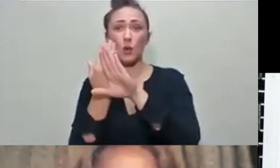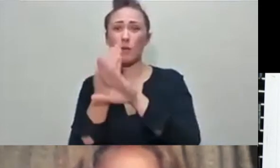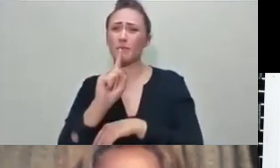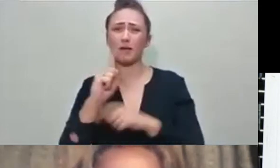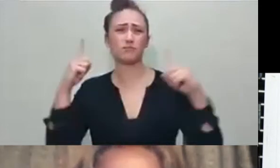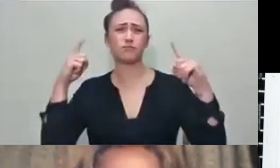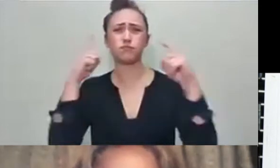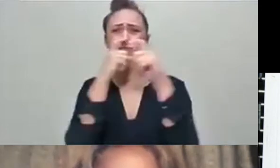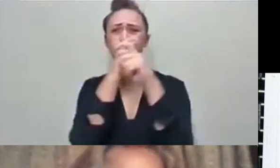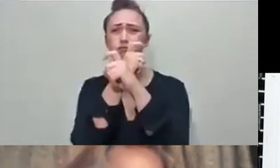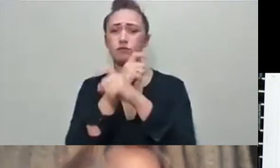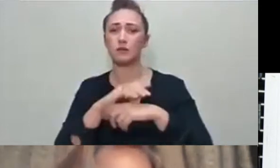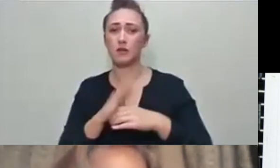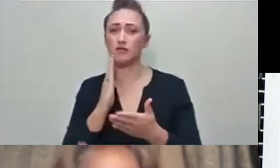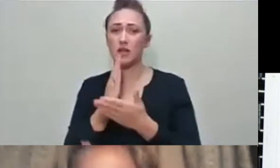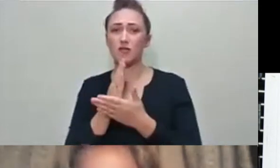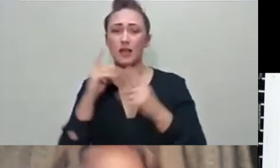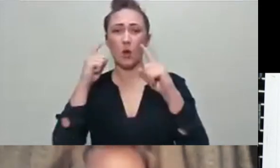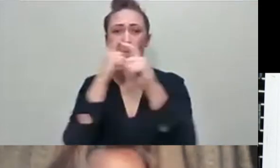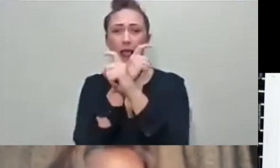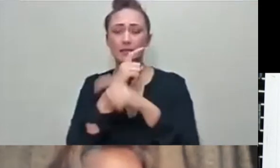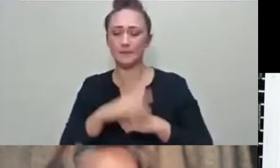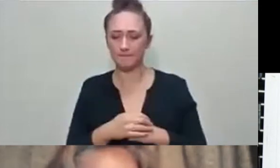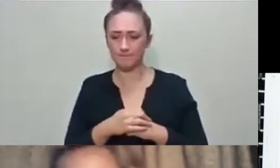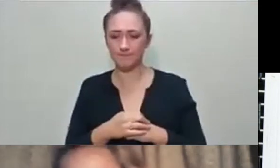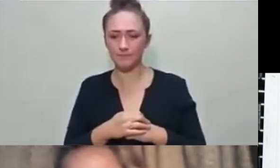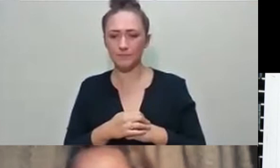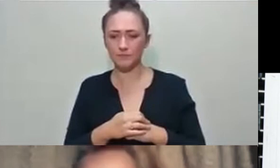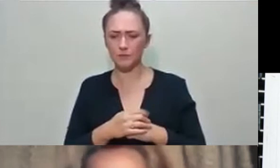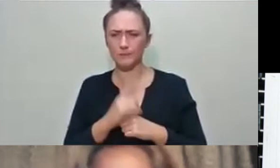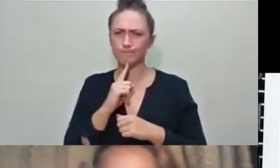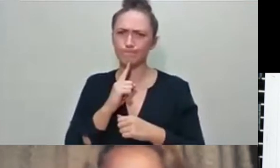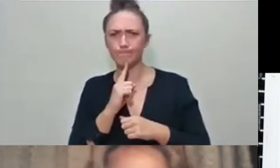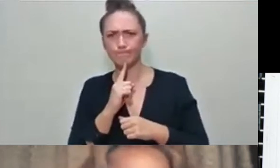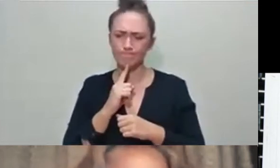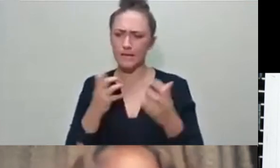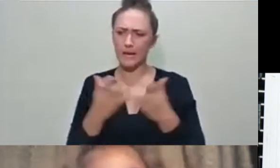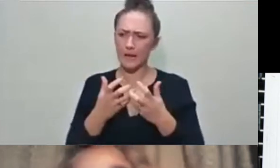So then we thought, okay we're not going to take no for an answer, we're going to try a different way